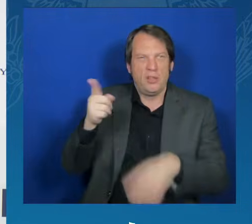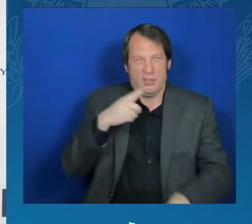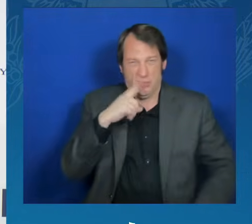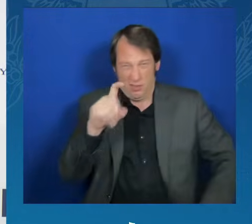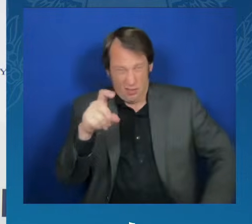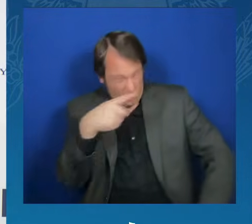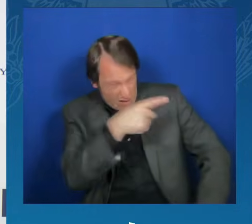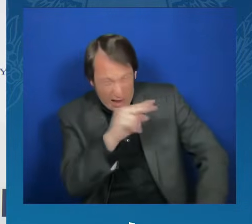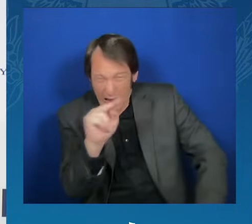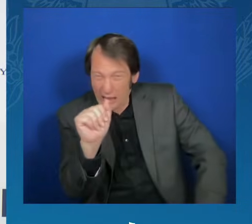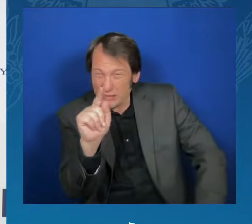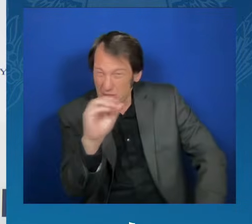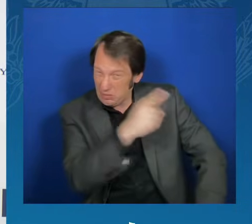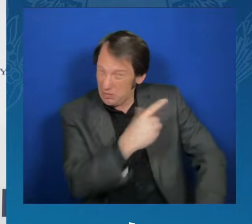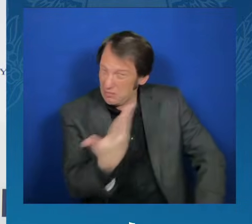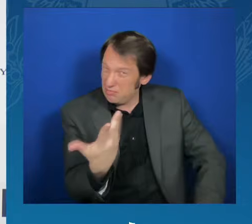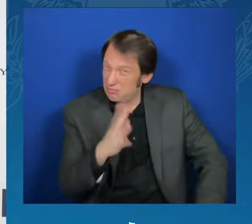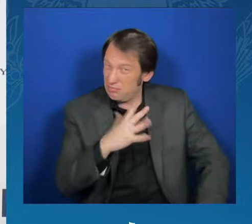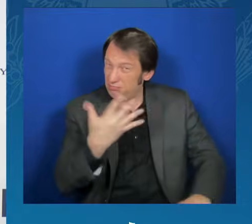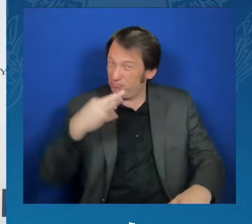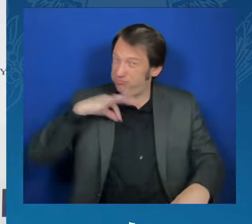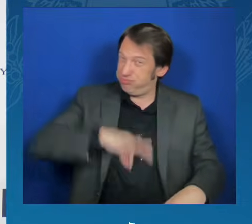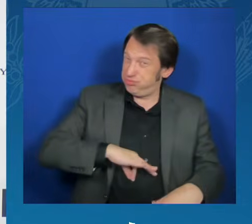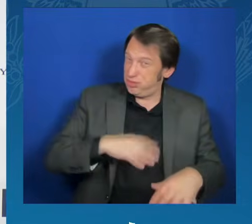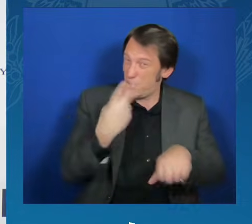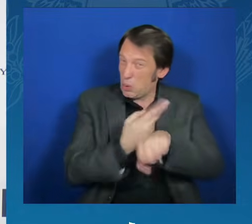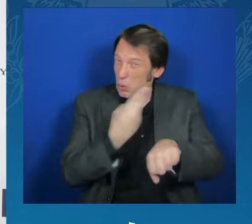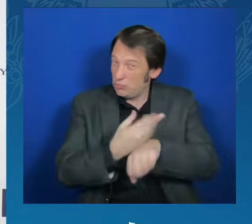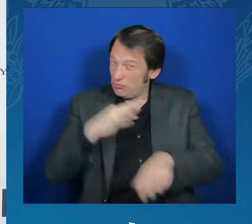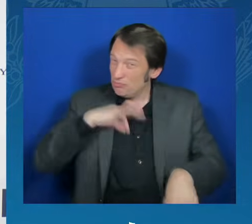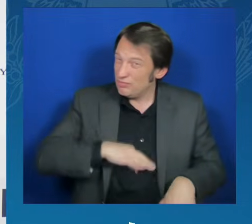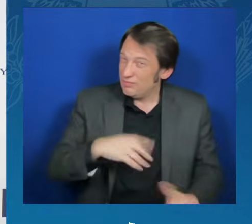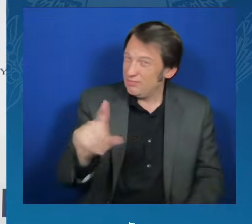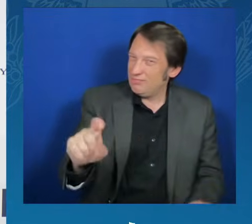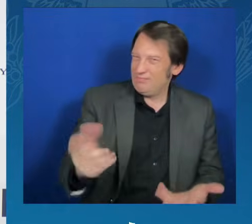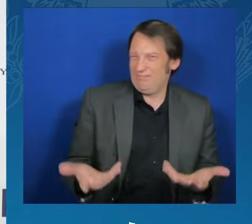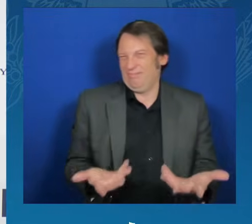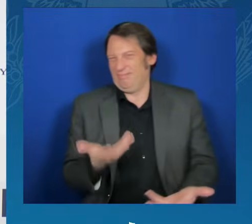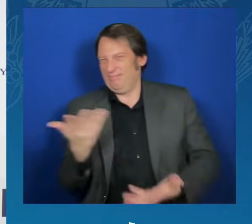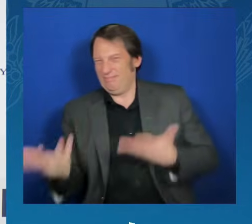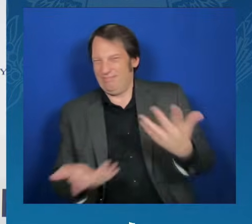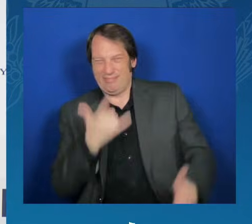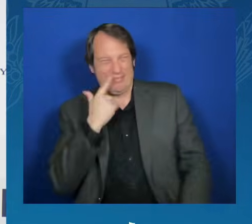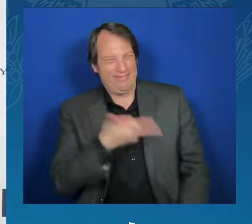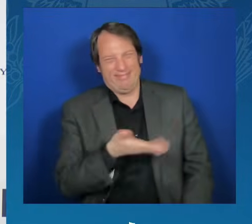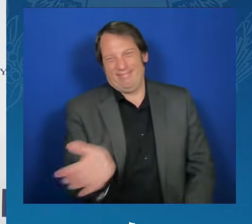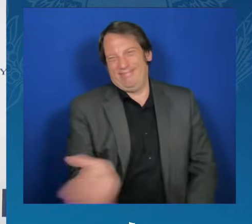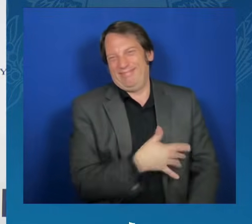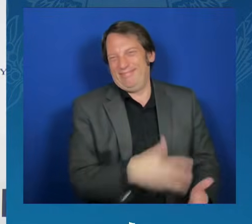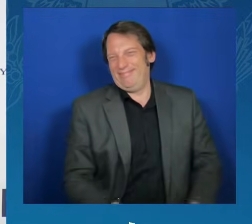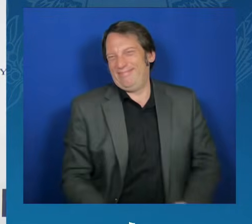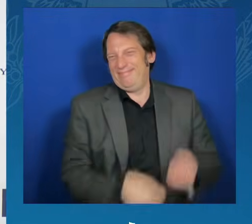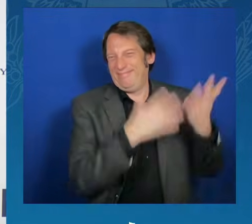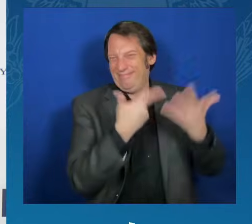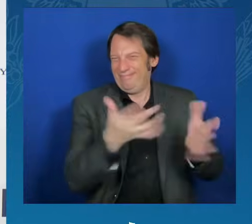Some in my country also questioned the value of our commitment to NATO's collective defense